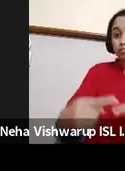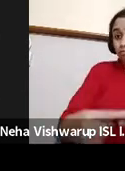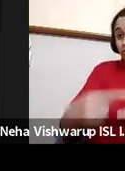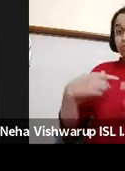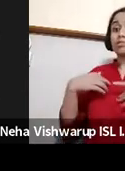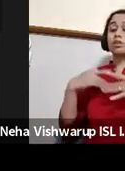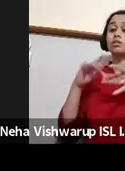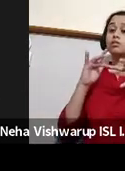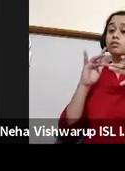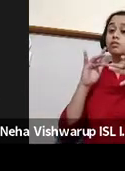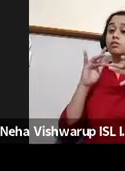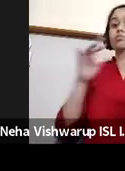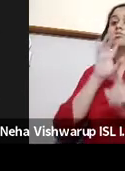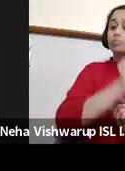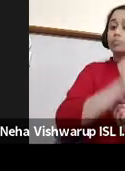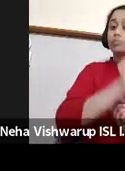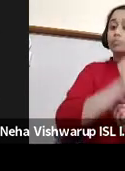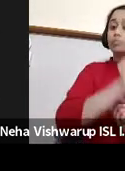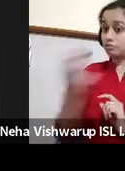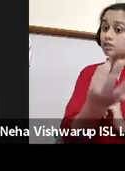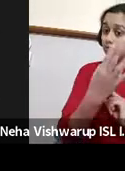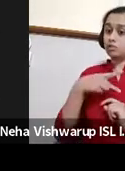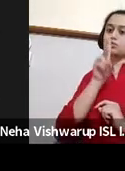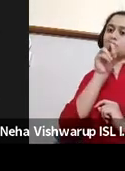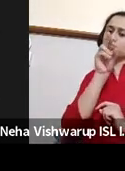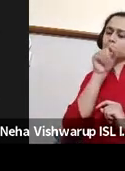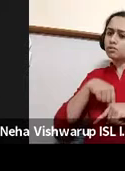more accessible over time especially in the 20th century they also became spaces for great